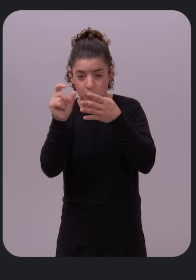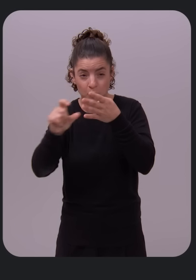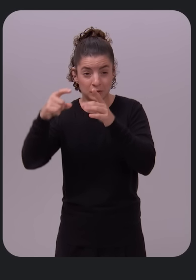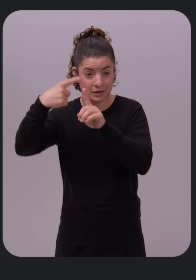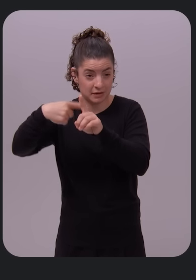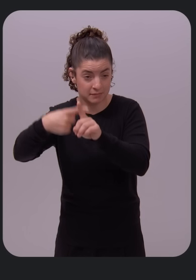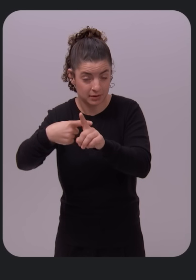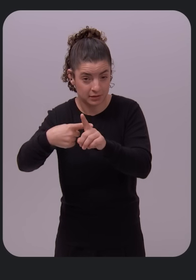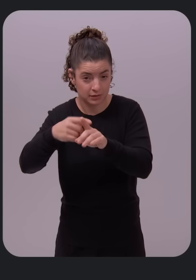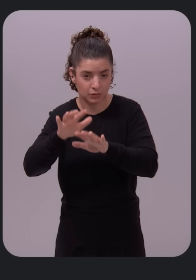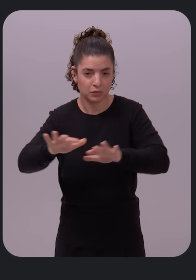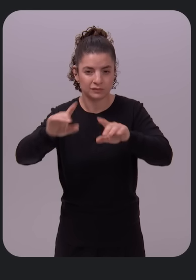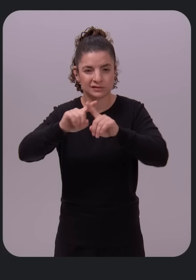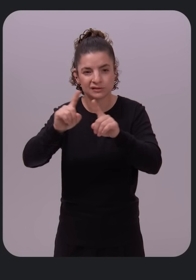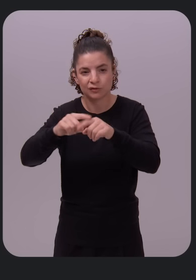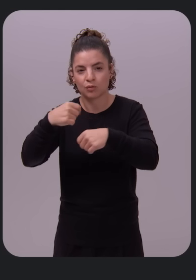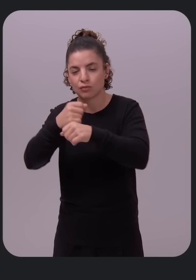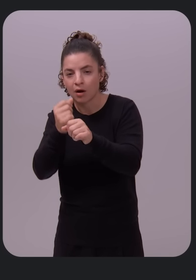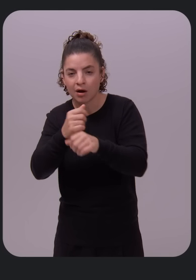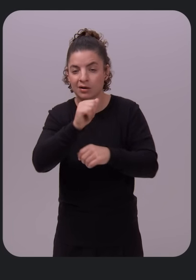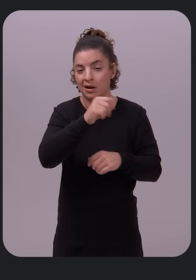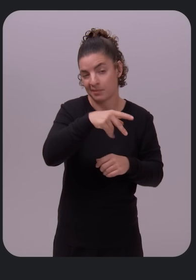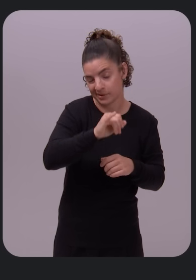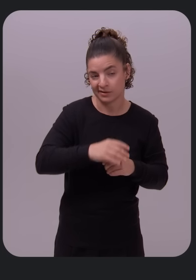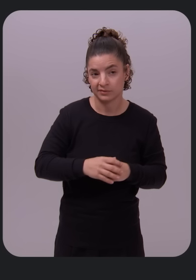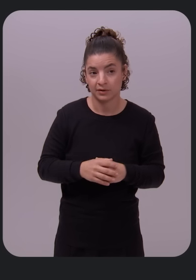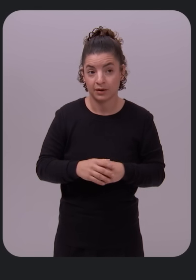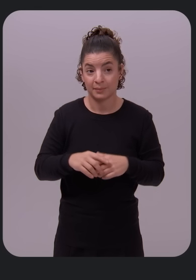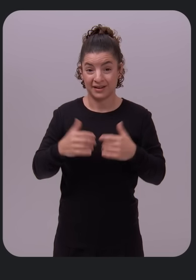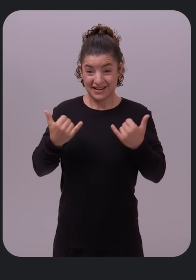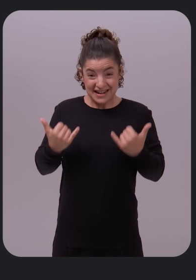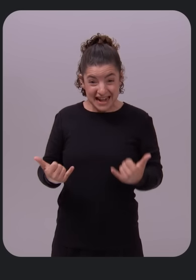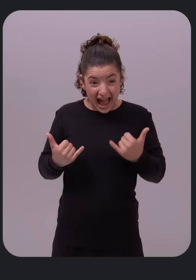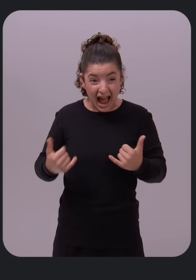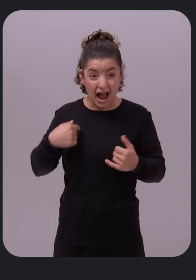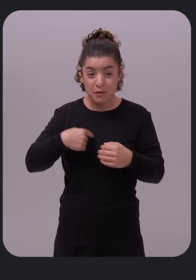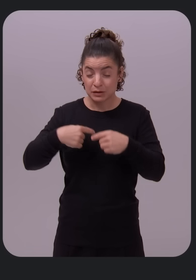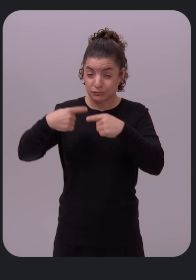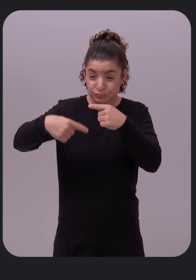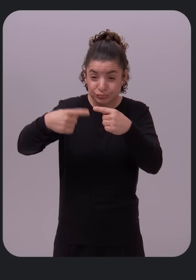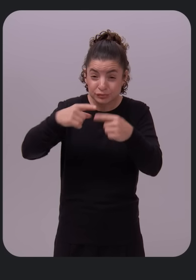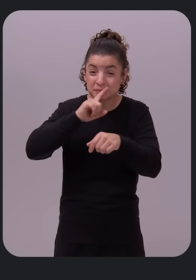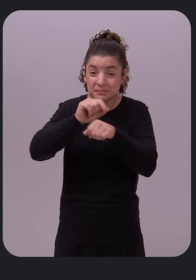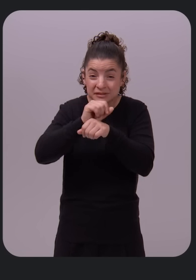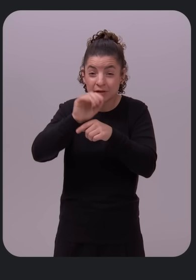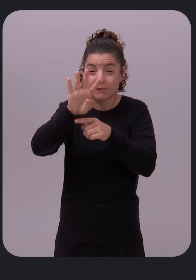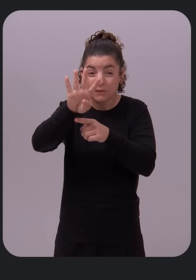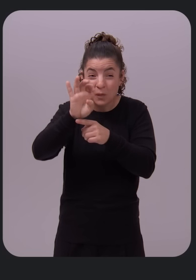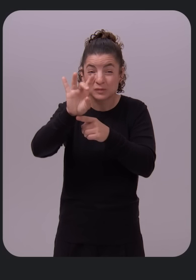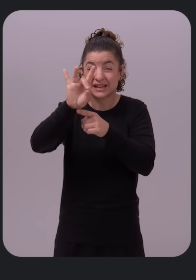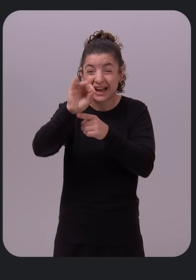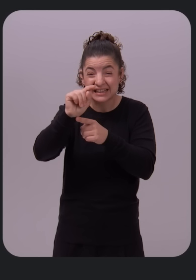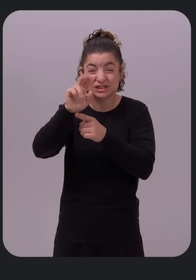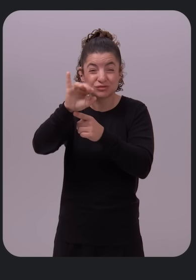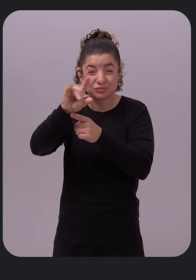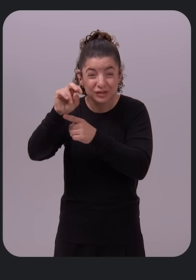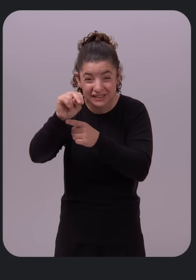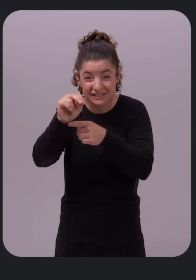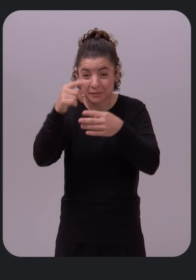a month across our products and APIs. Now we are processing 480 trillion monthly tokens.